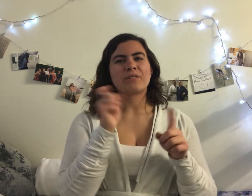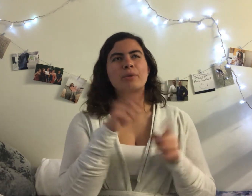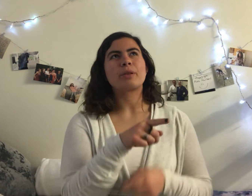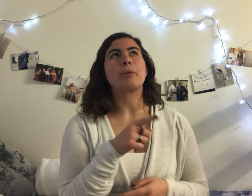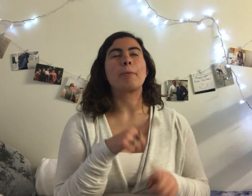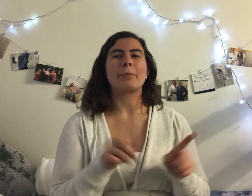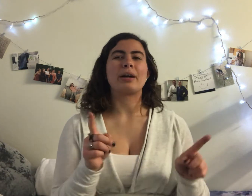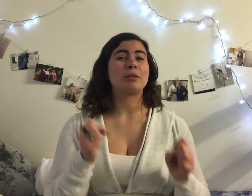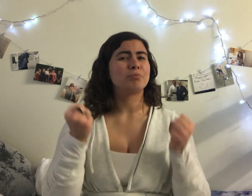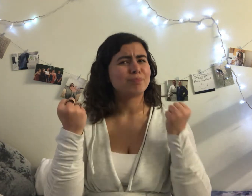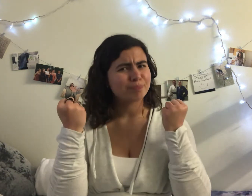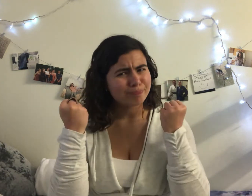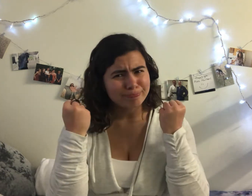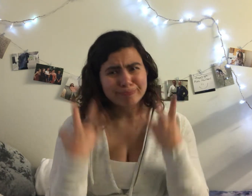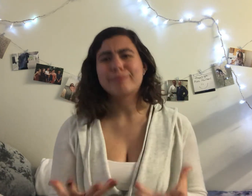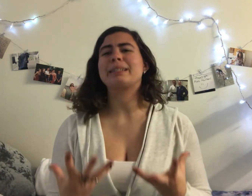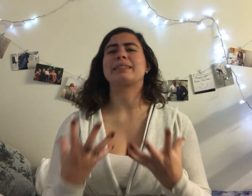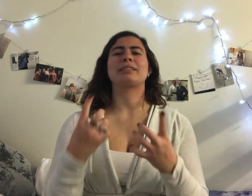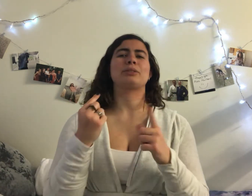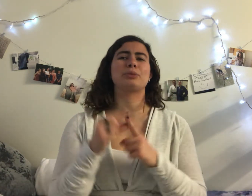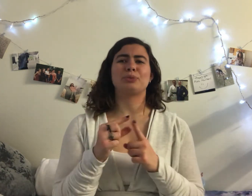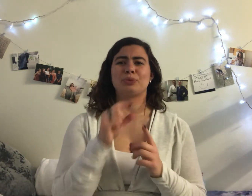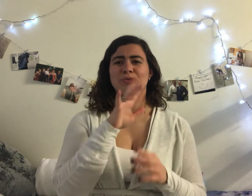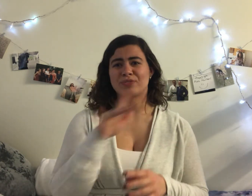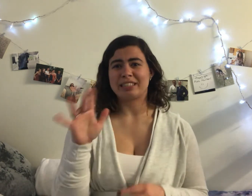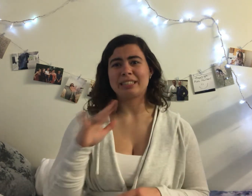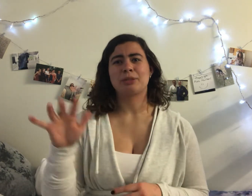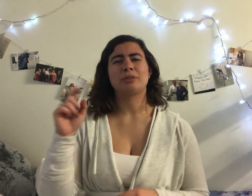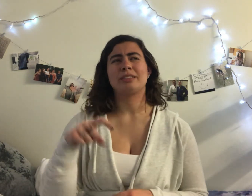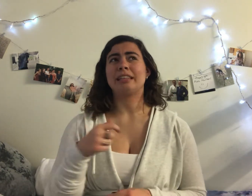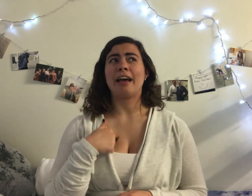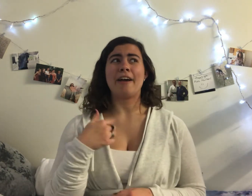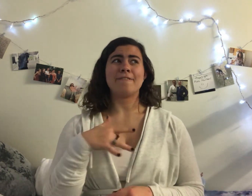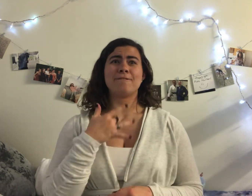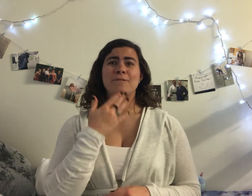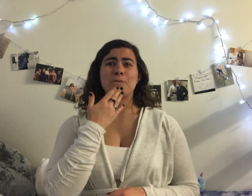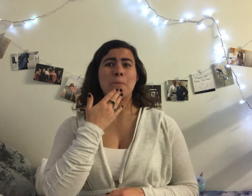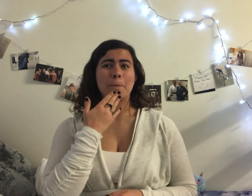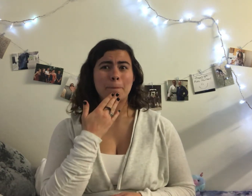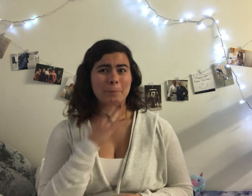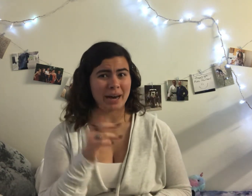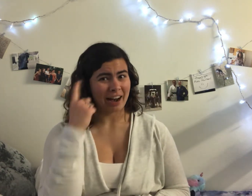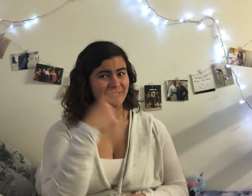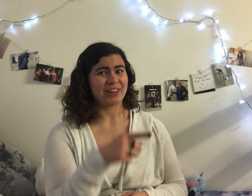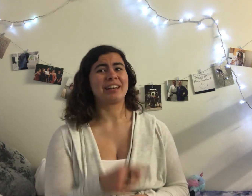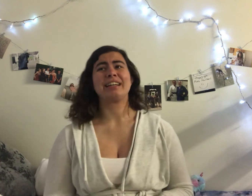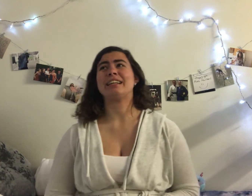But there are a lot of words that you have to fingerspell. I felt bad for the interpreters because